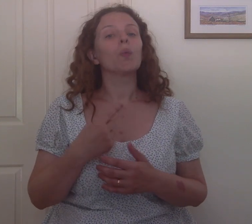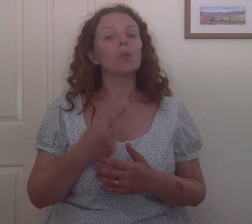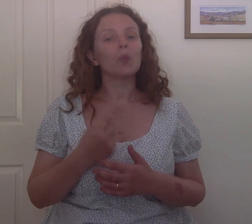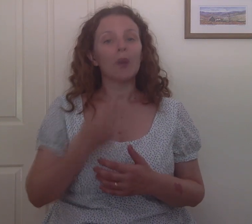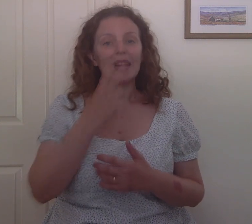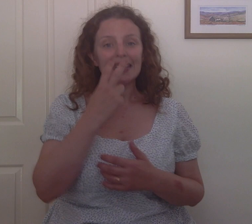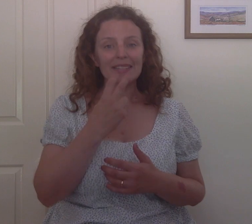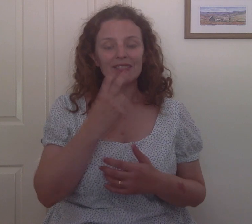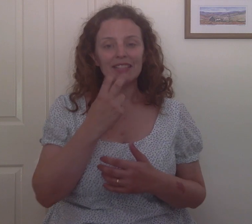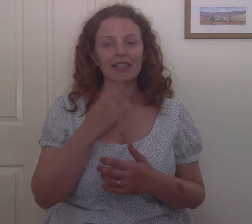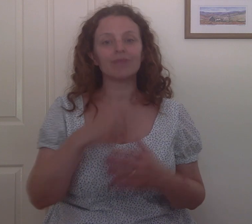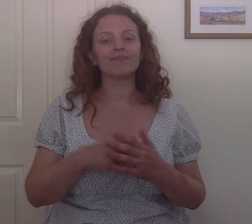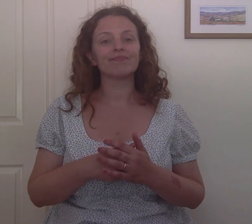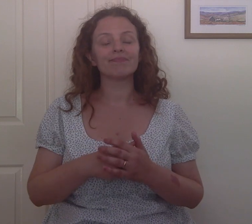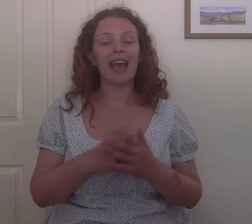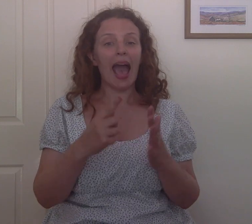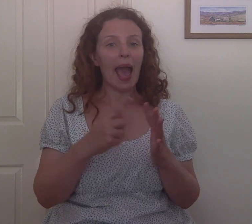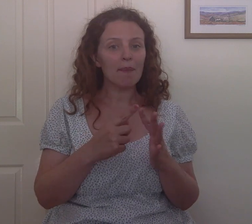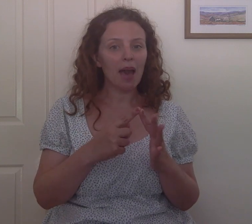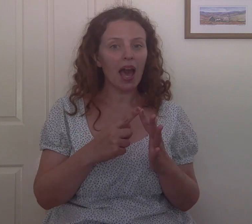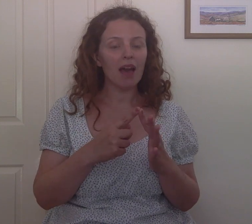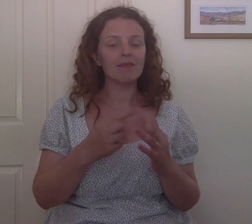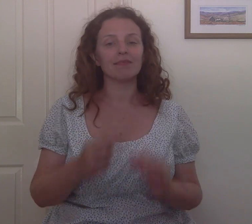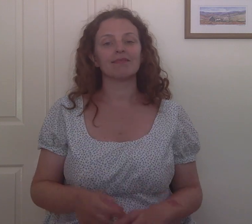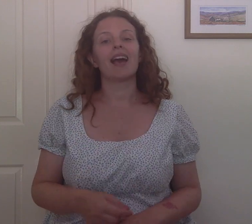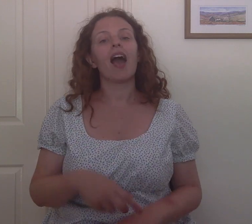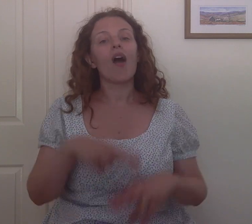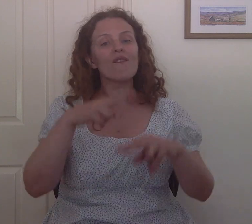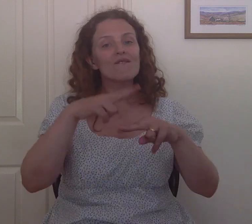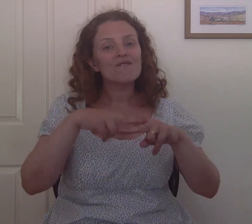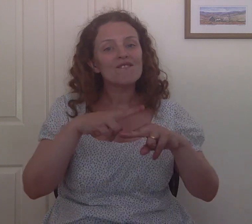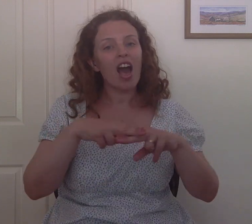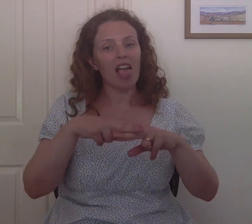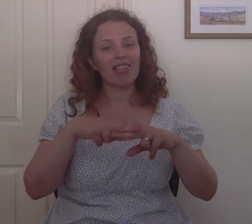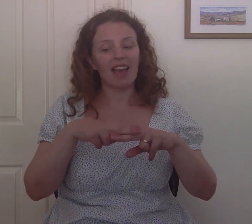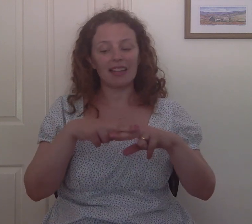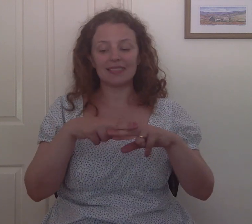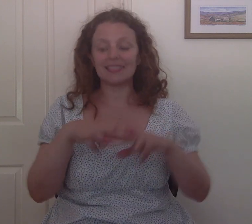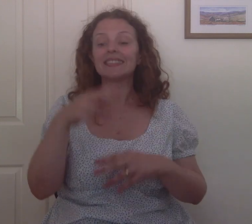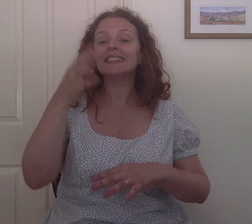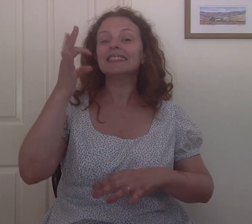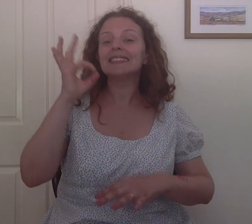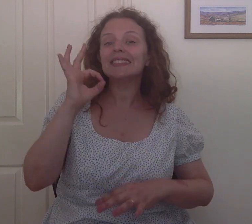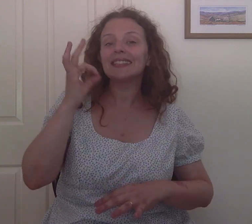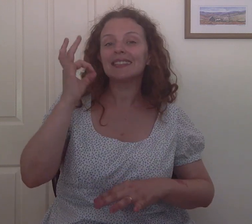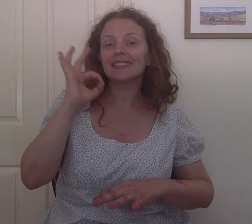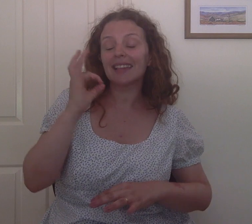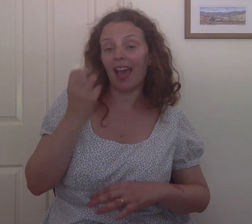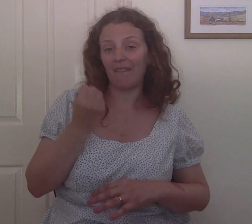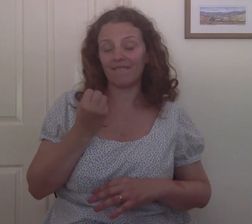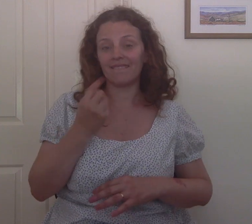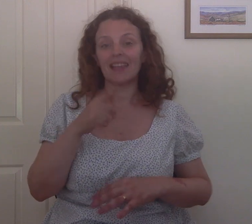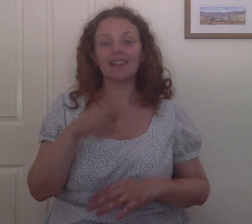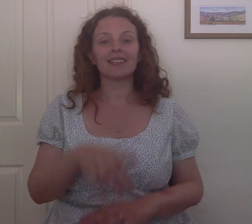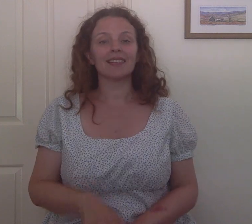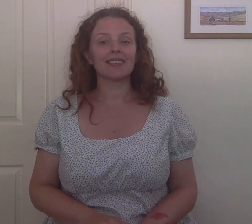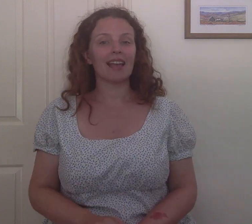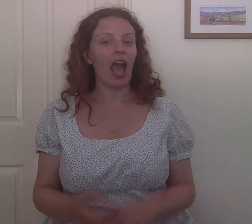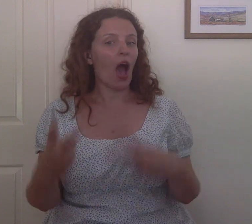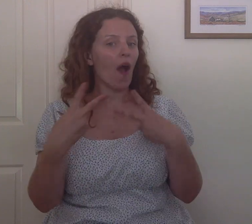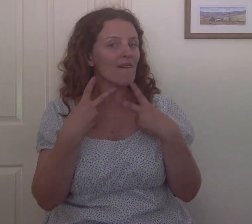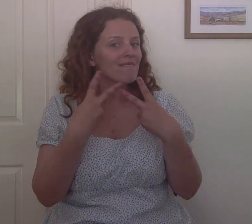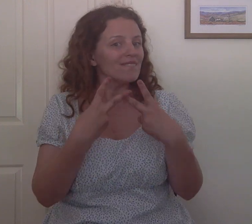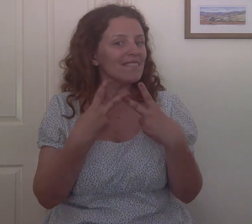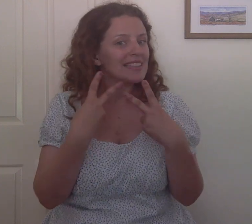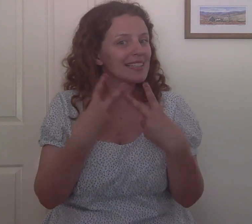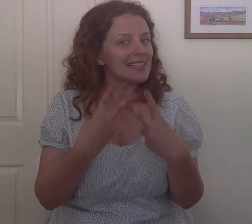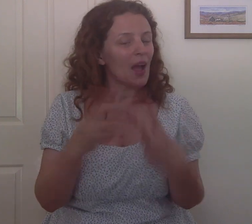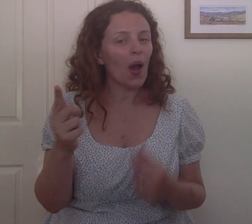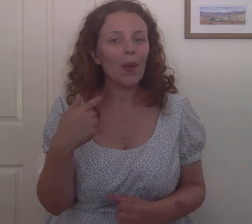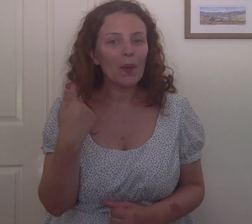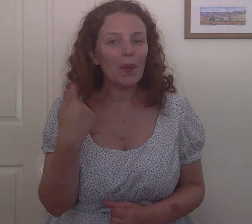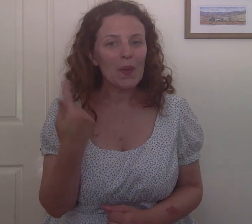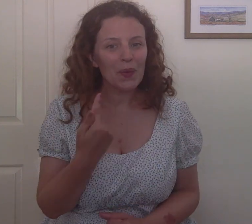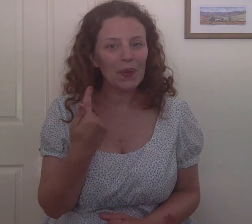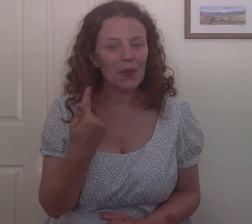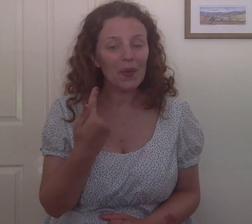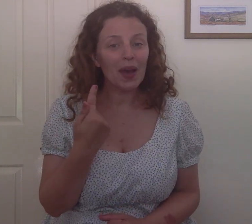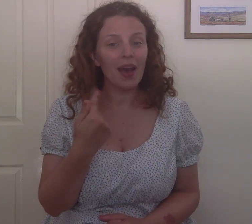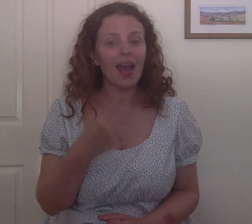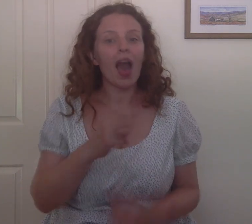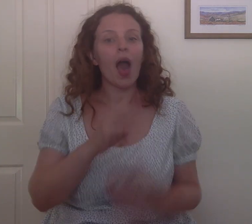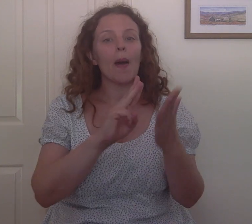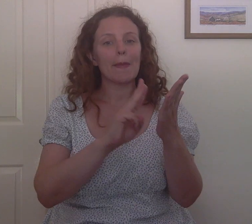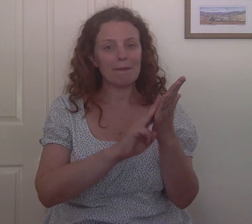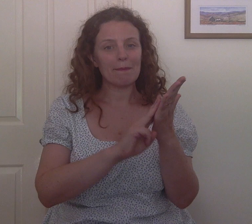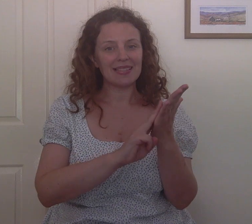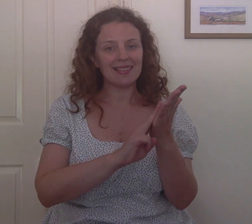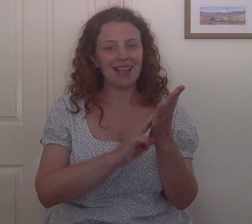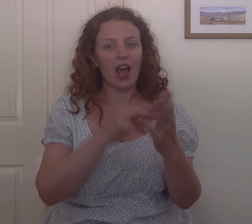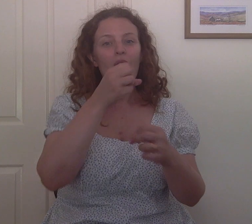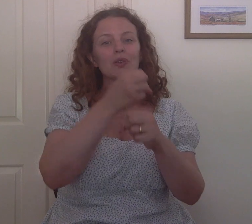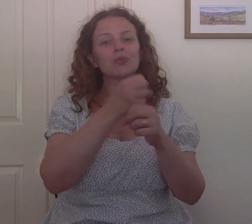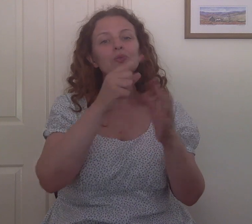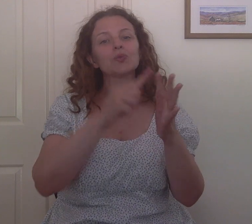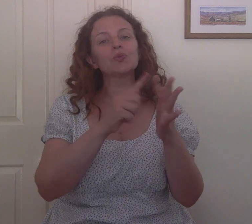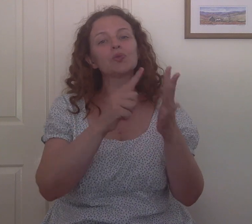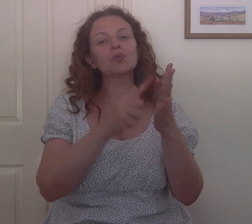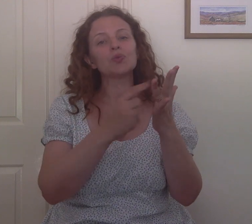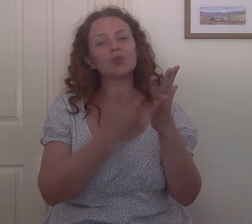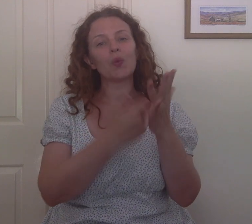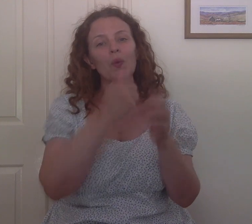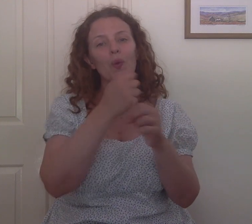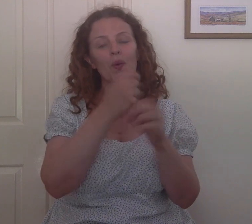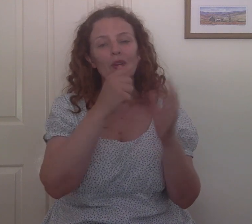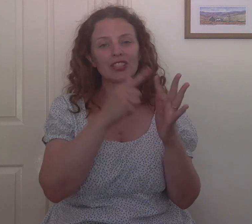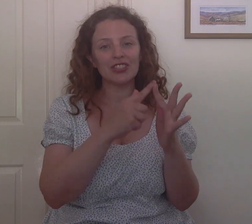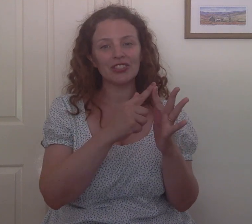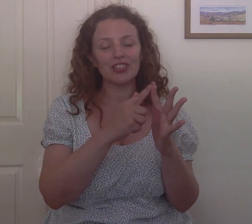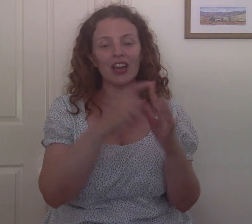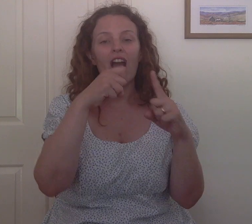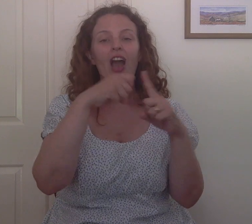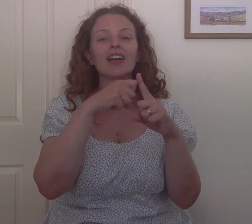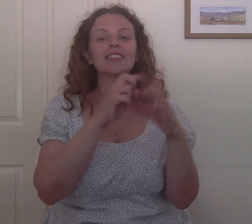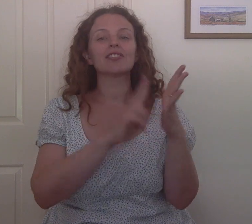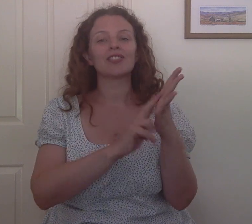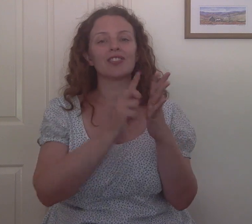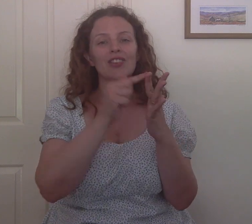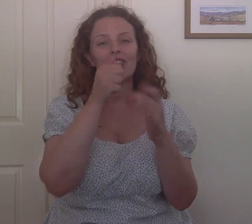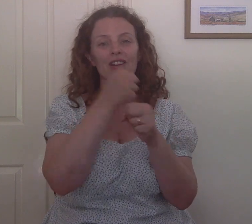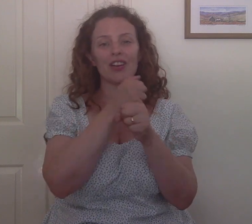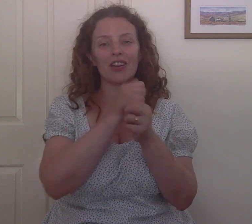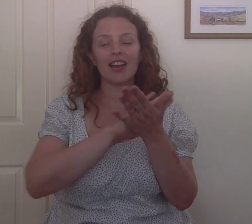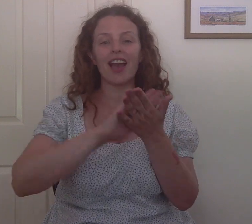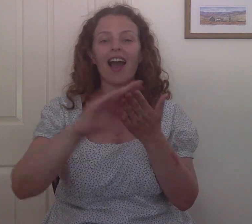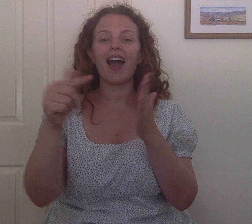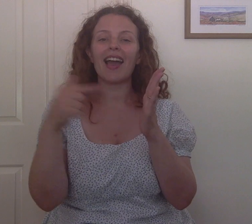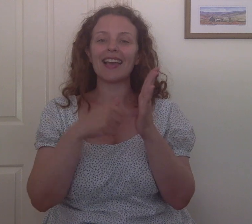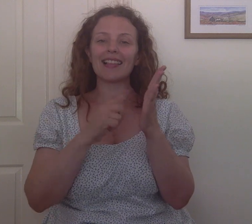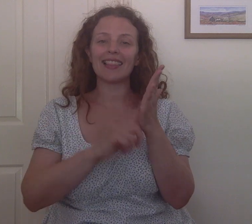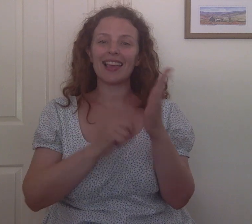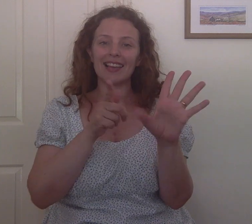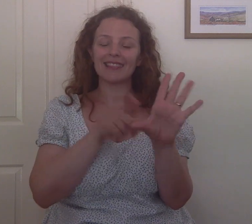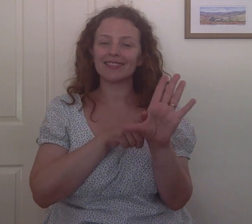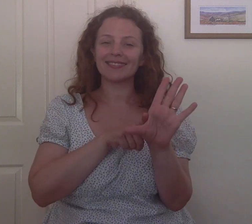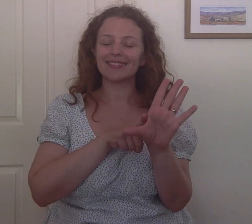One evening Emma and her father were sitting having tea and Mr George Knightley visited.